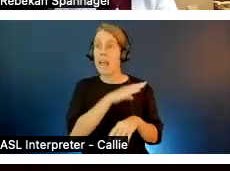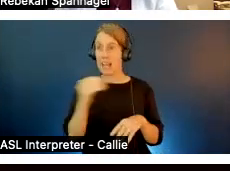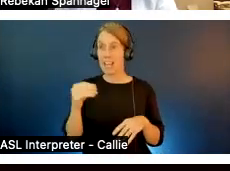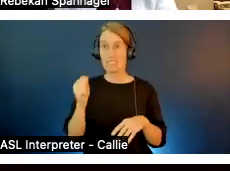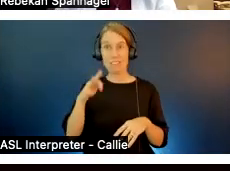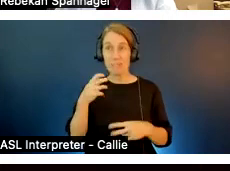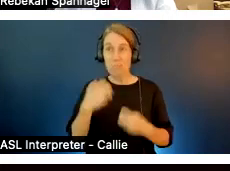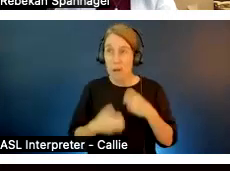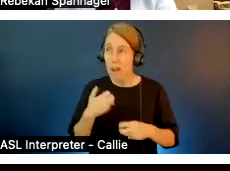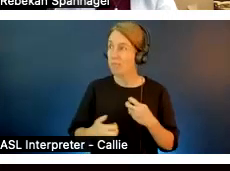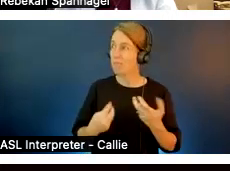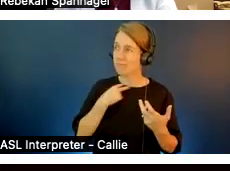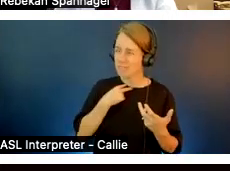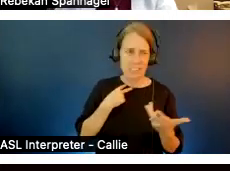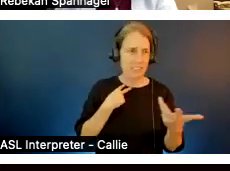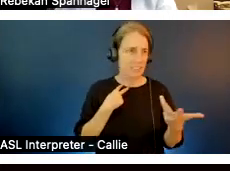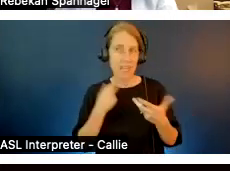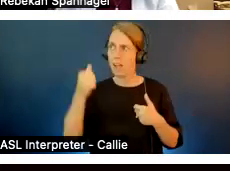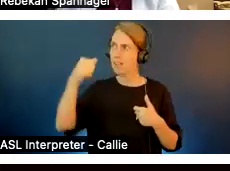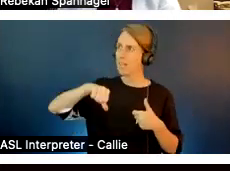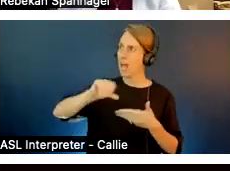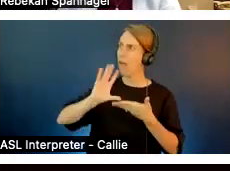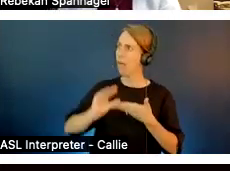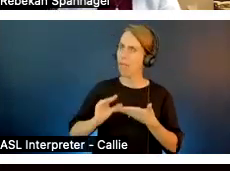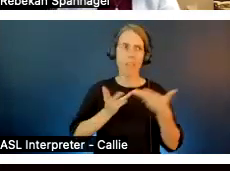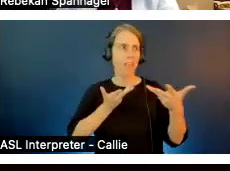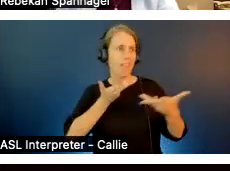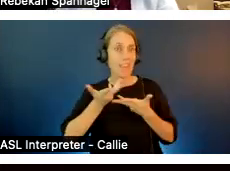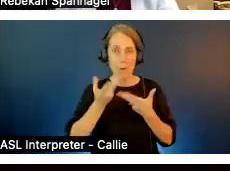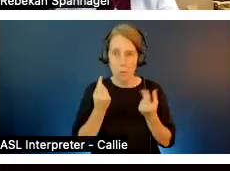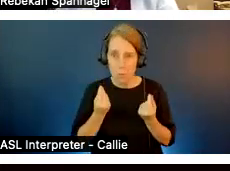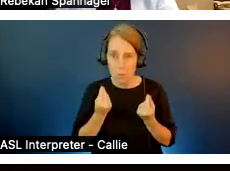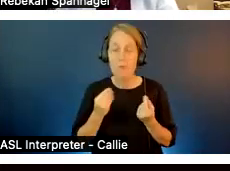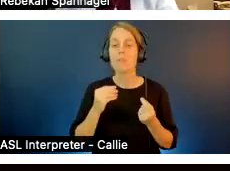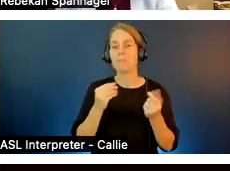be taken to your service coordinator to your case manager because they are the individuals besides